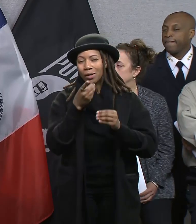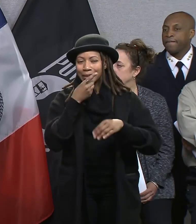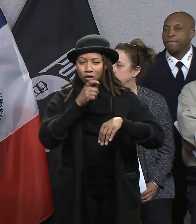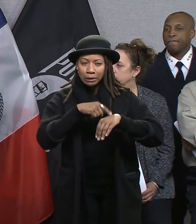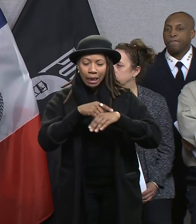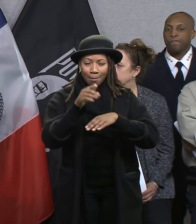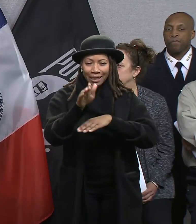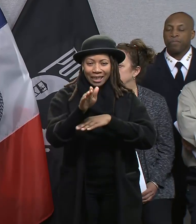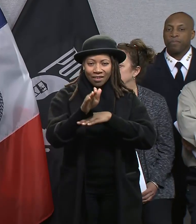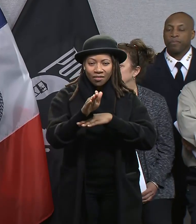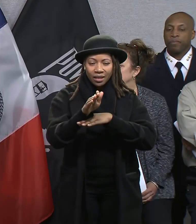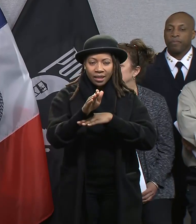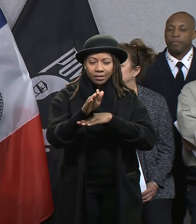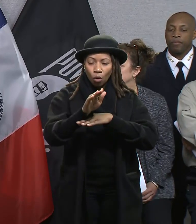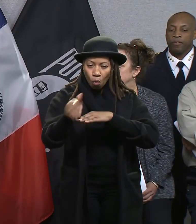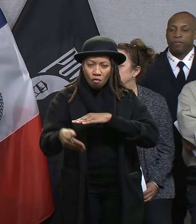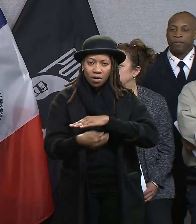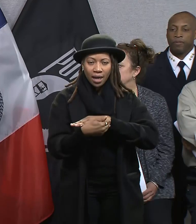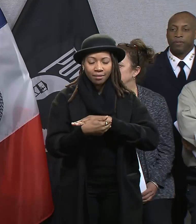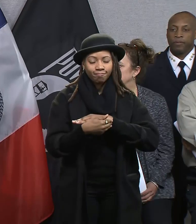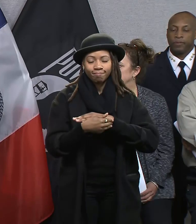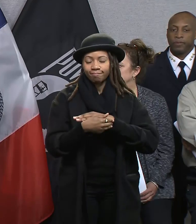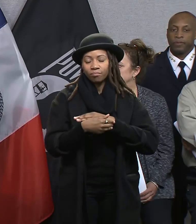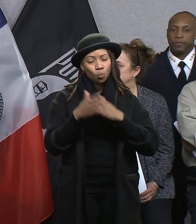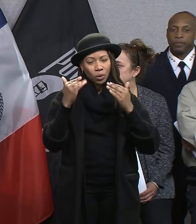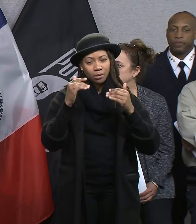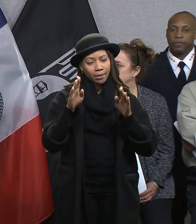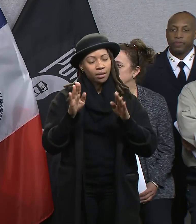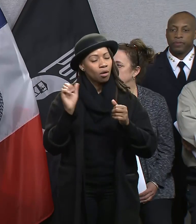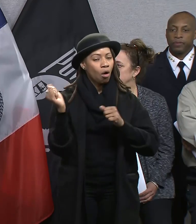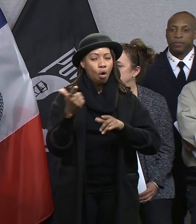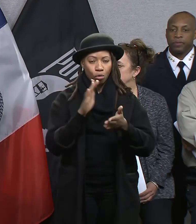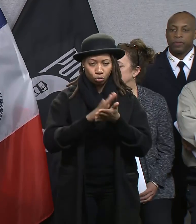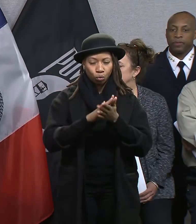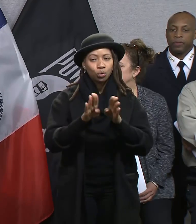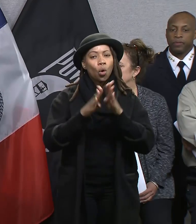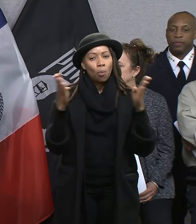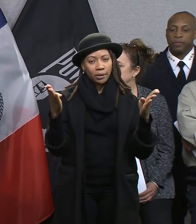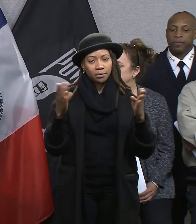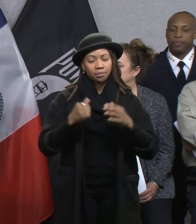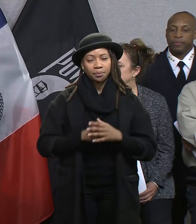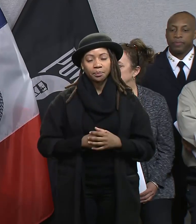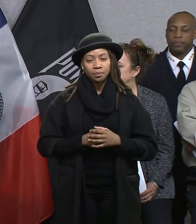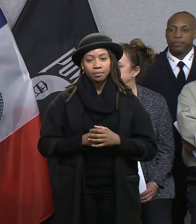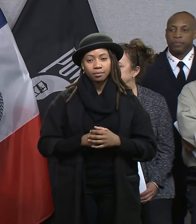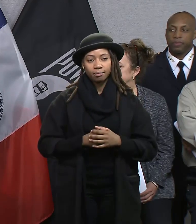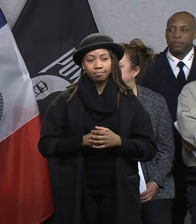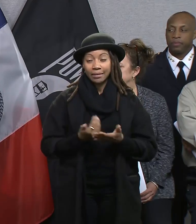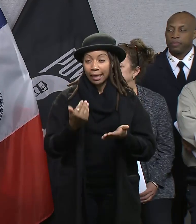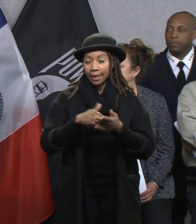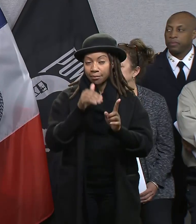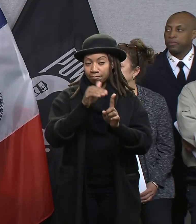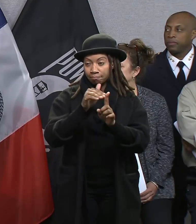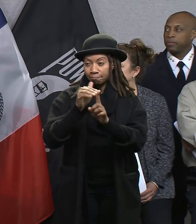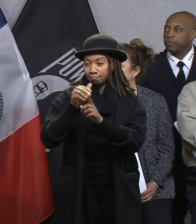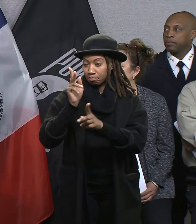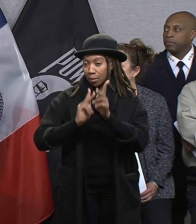SCHOOL WILL BE OPENOM TORW.RO WE EXPECTED TO